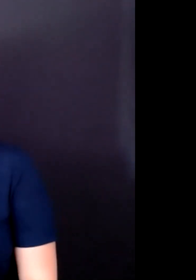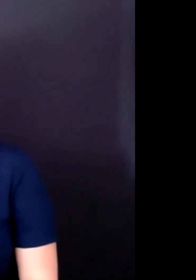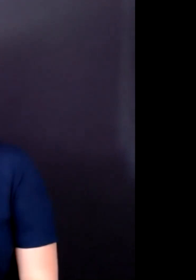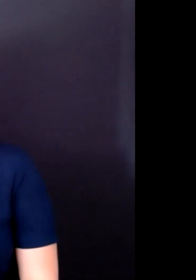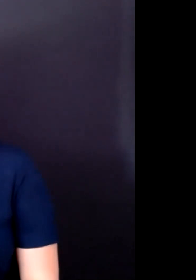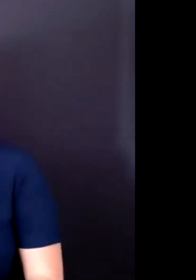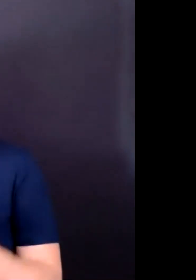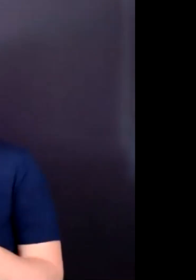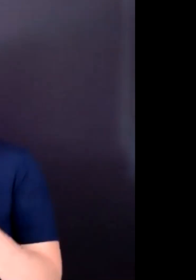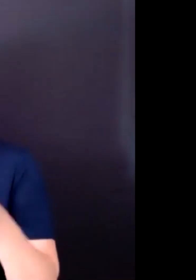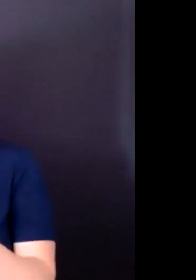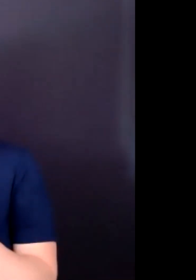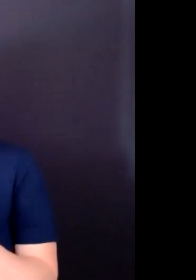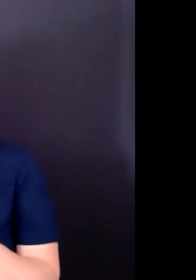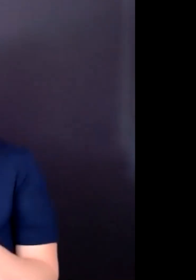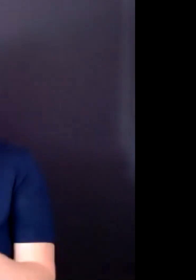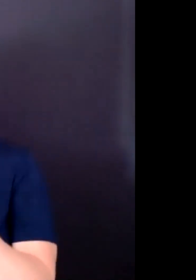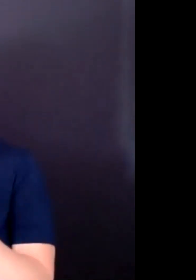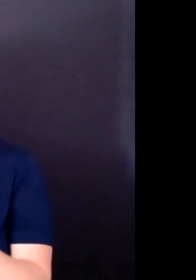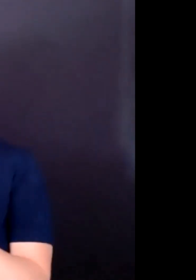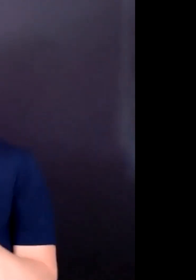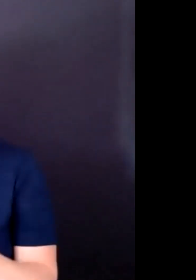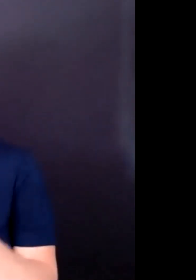know if you're from municipalities, the state fiscal year runs from